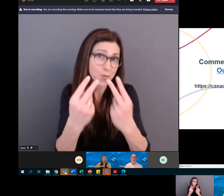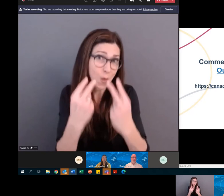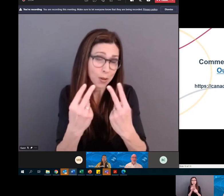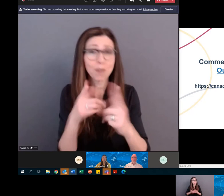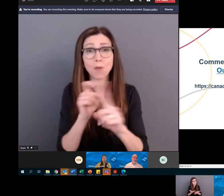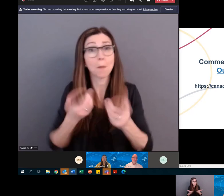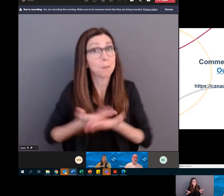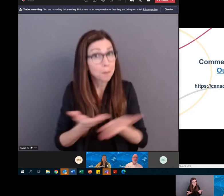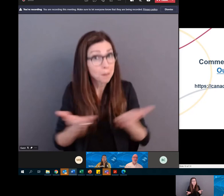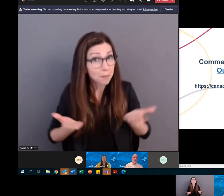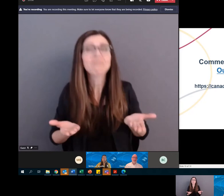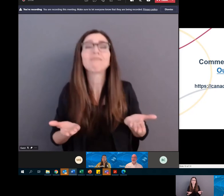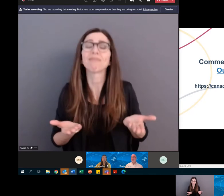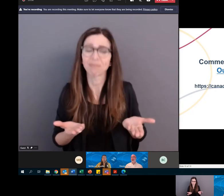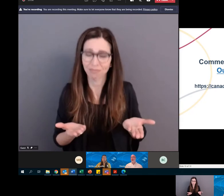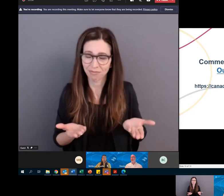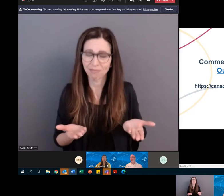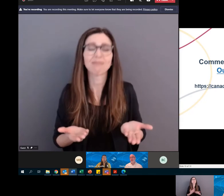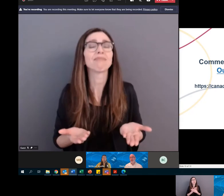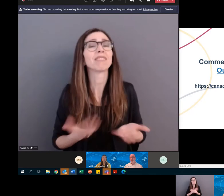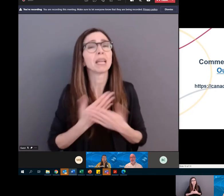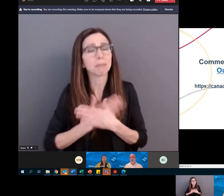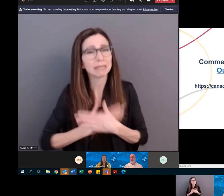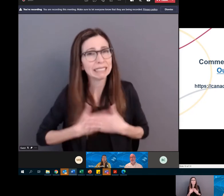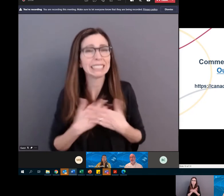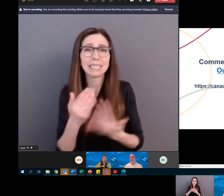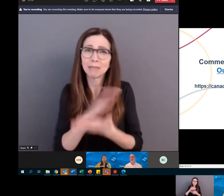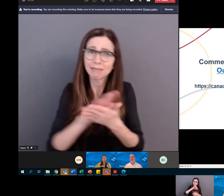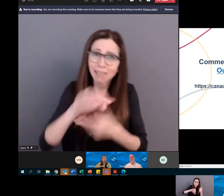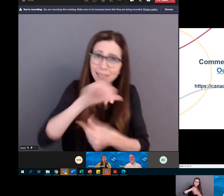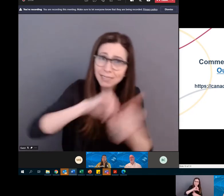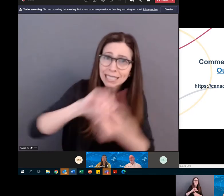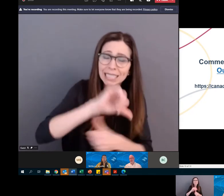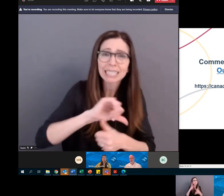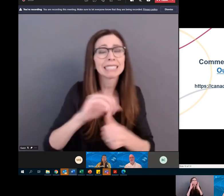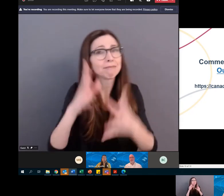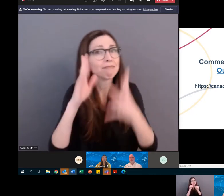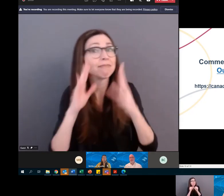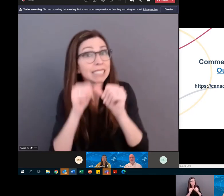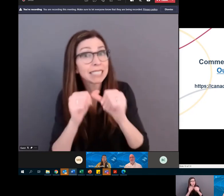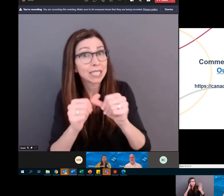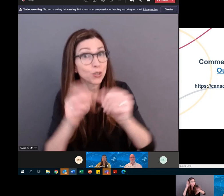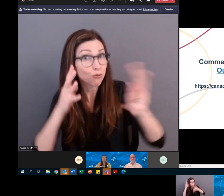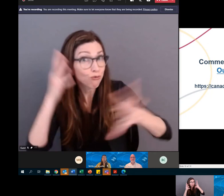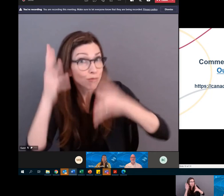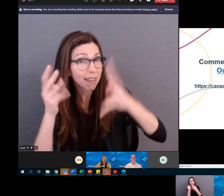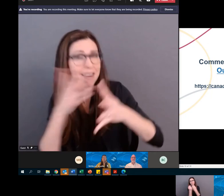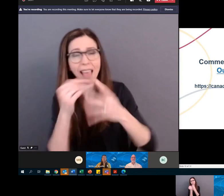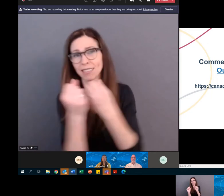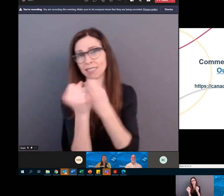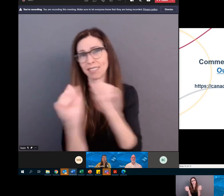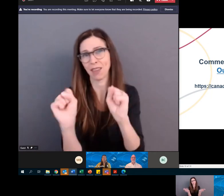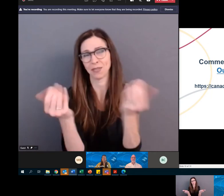we wish you to be kind, to be creative, and, of course, to be safe. Thank you very